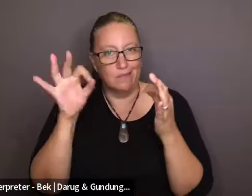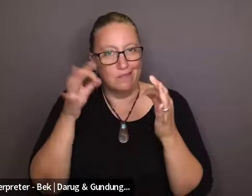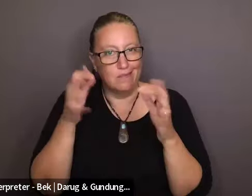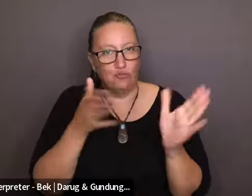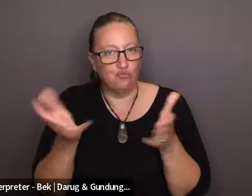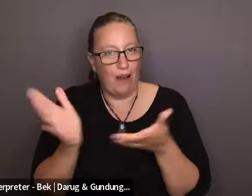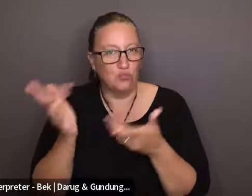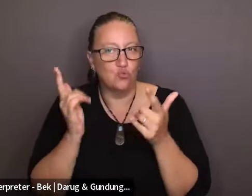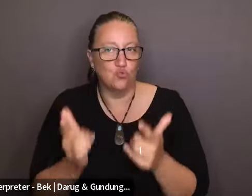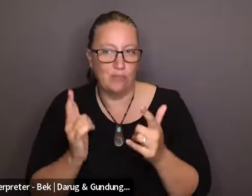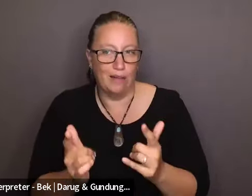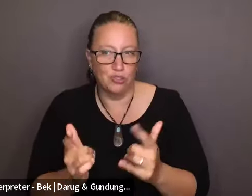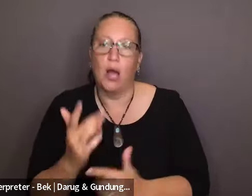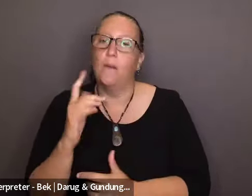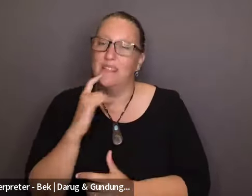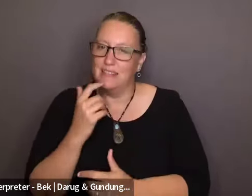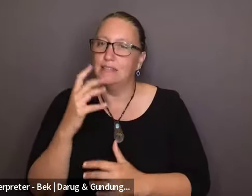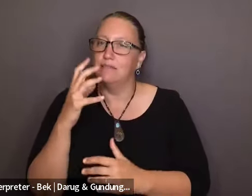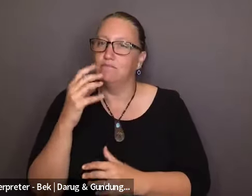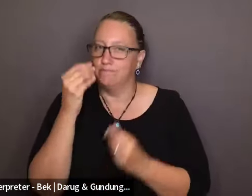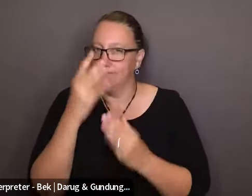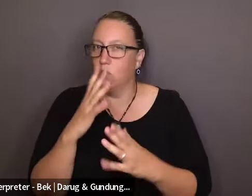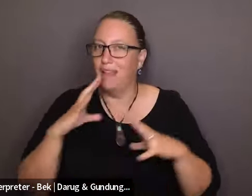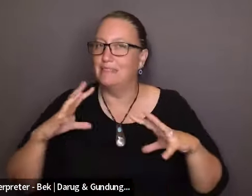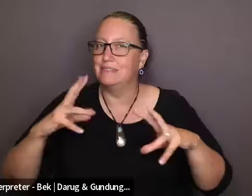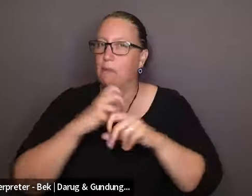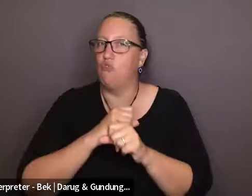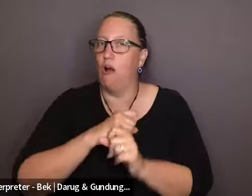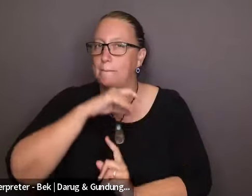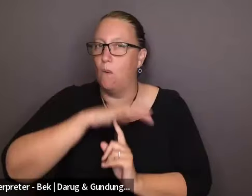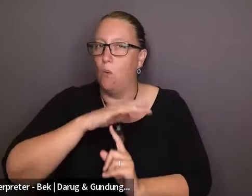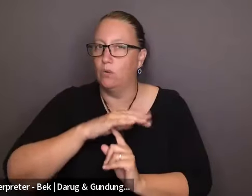during the event because it can be a little bit